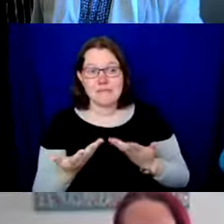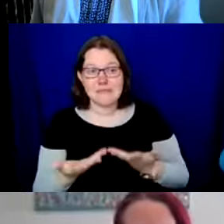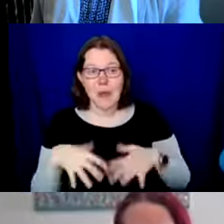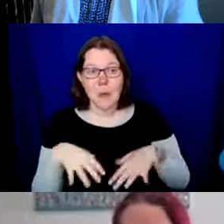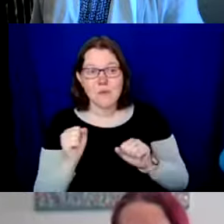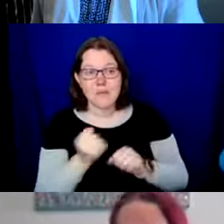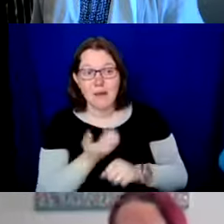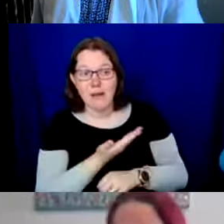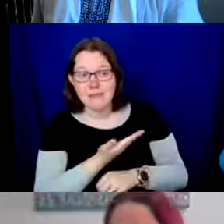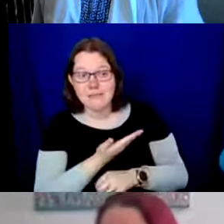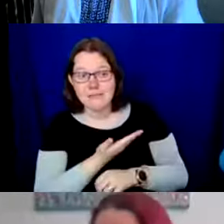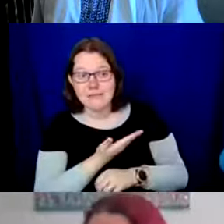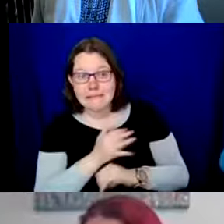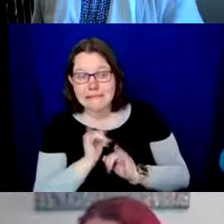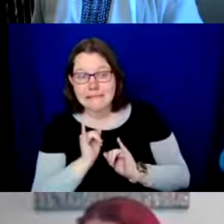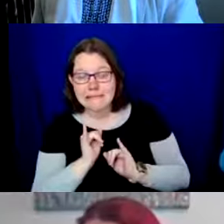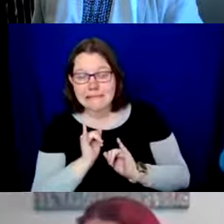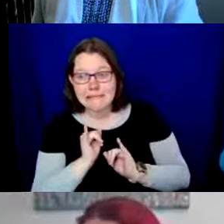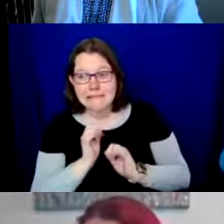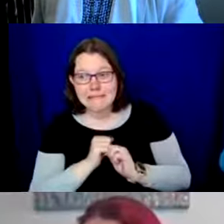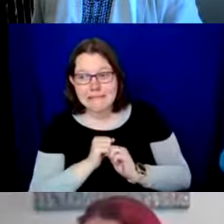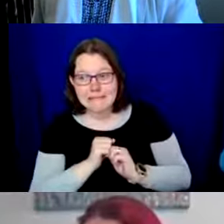dreaded powerpoint